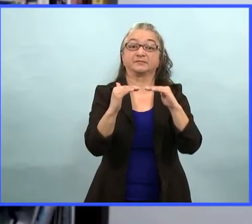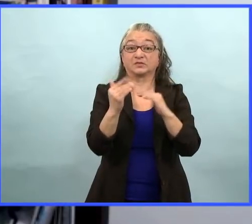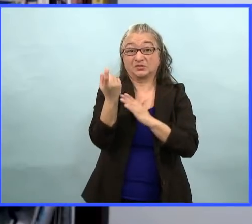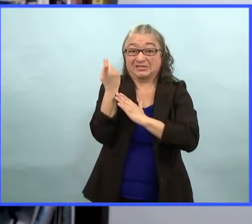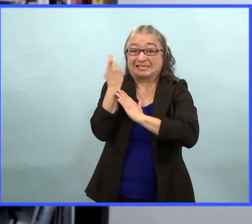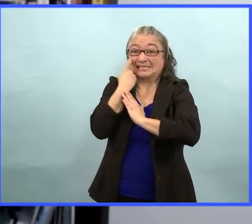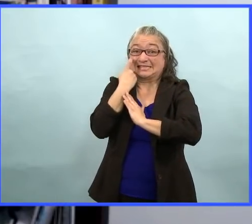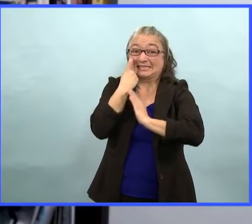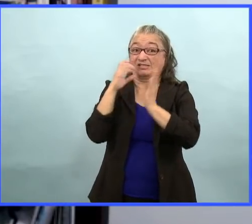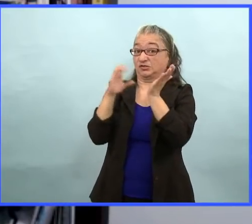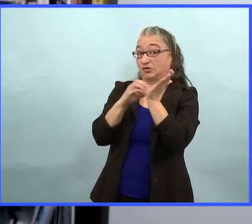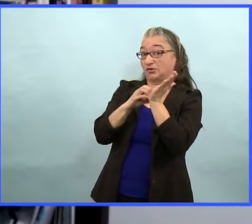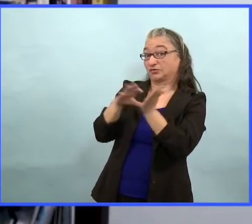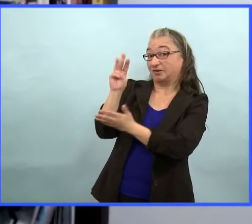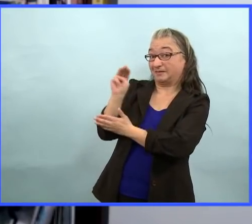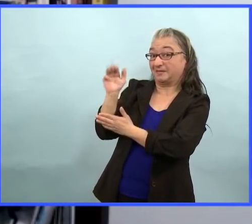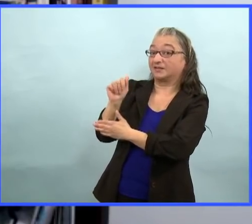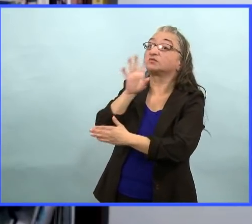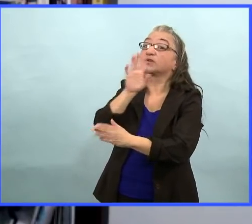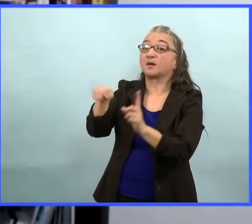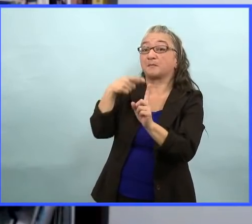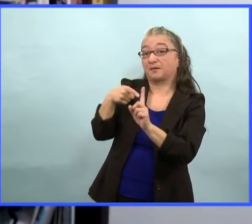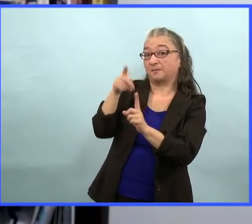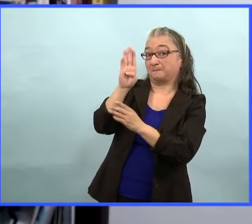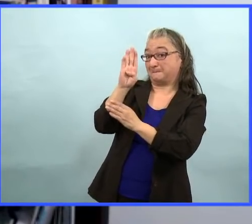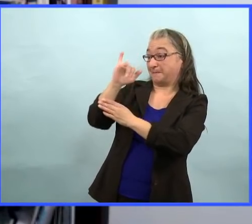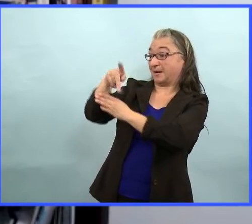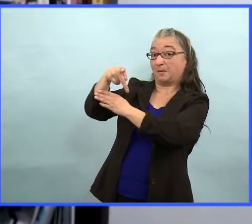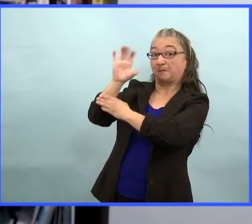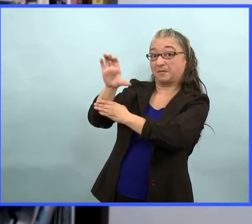to highlight some of the things that manitoba has done and will continue to do